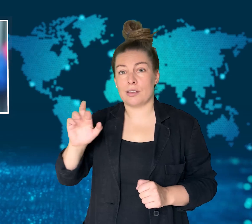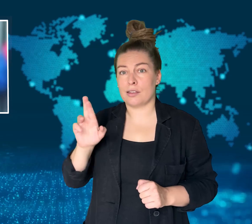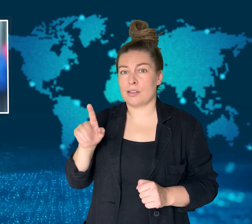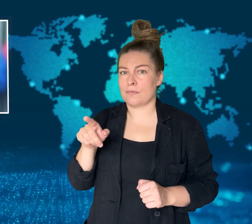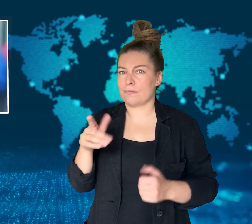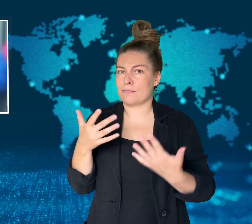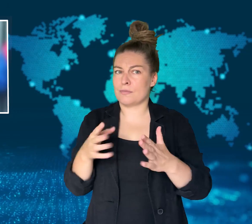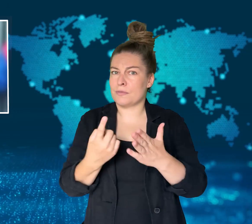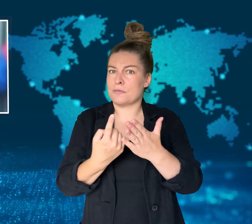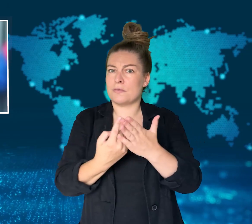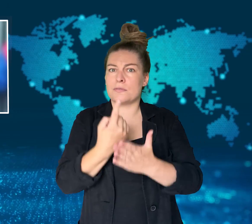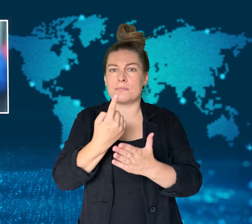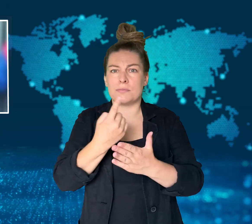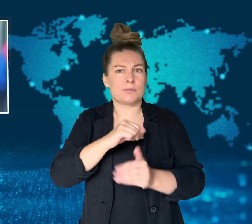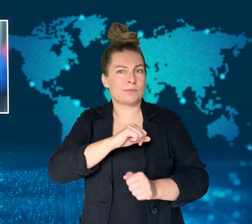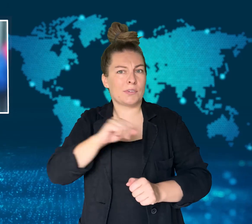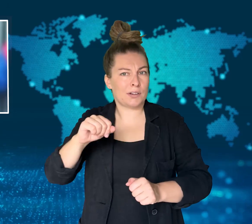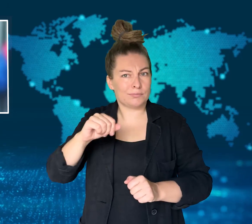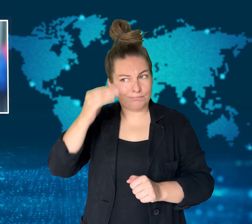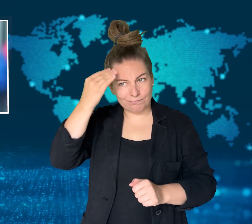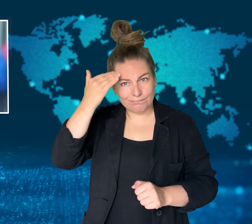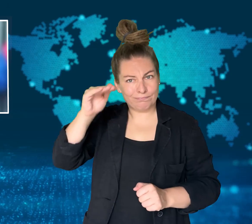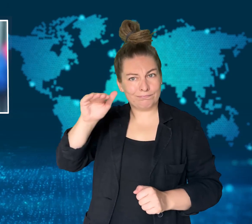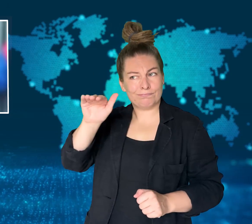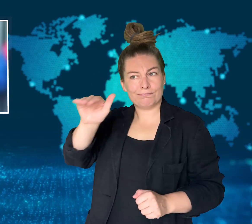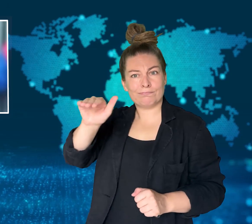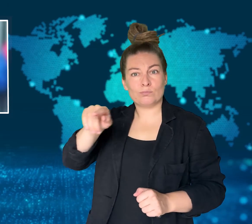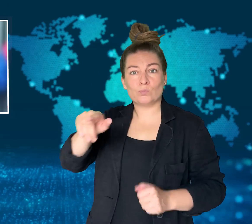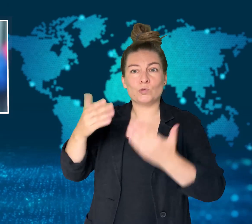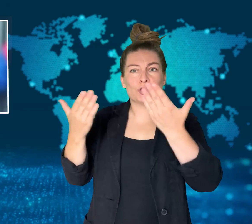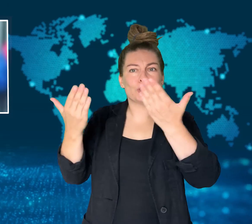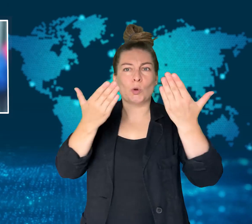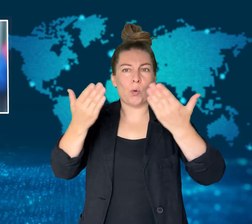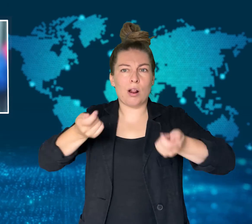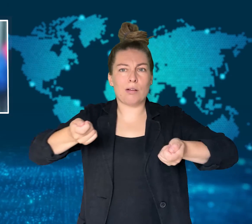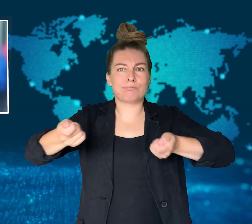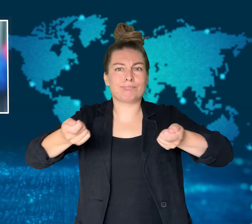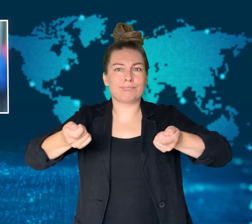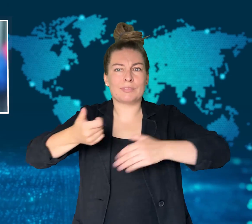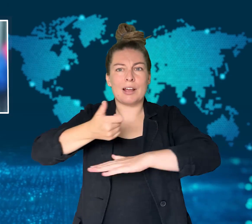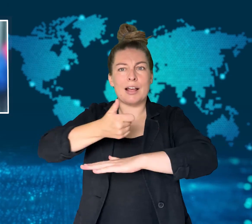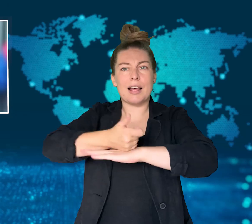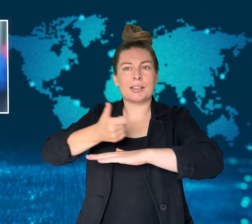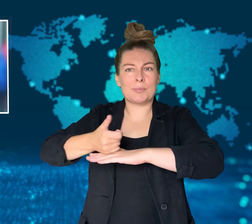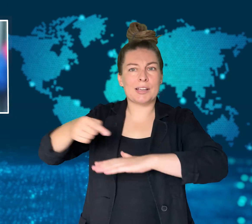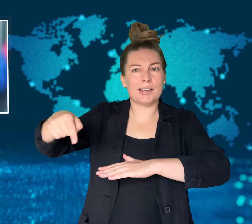force him into the caged enclosure where they were forcing him to